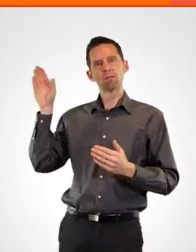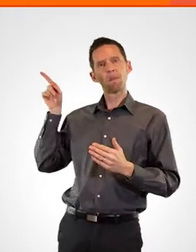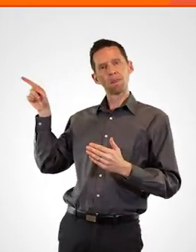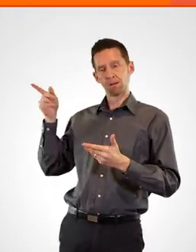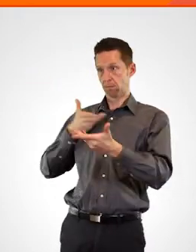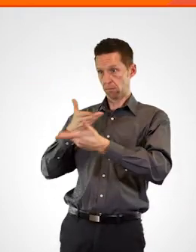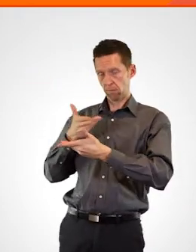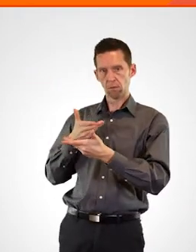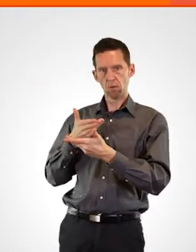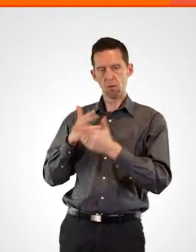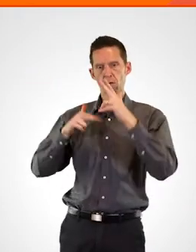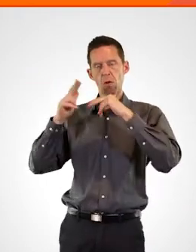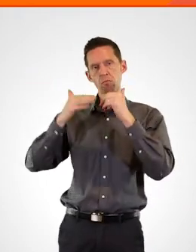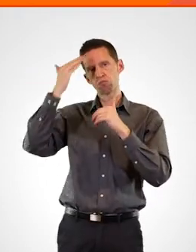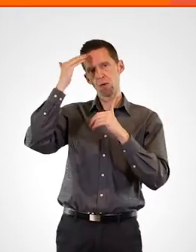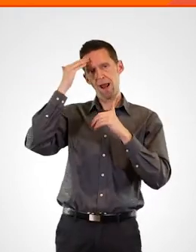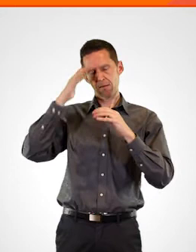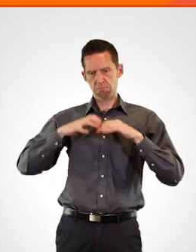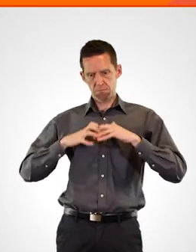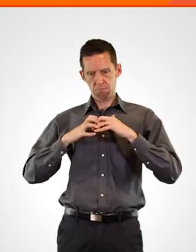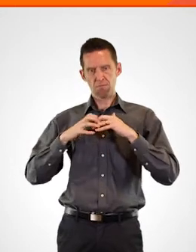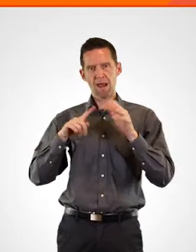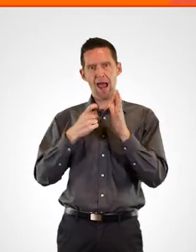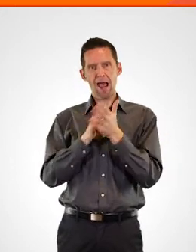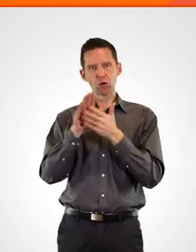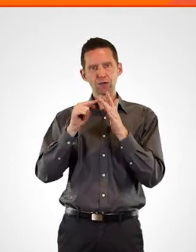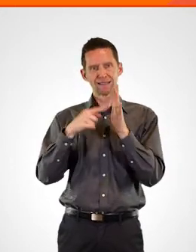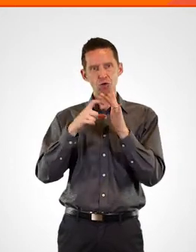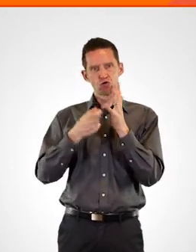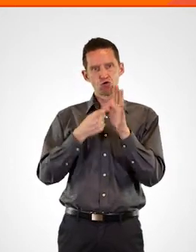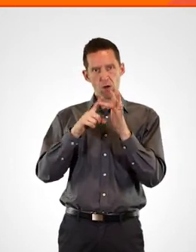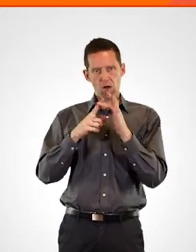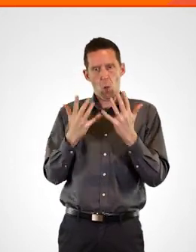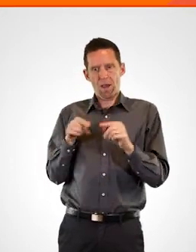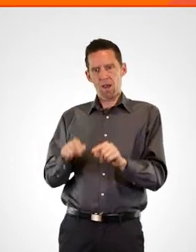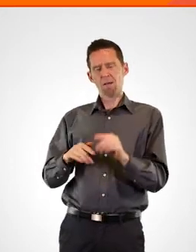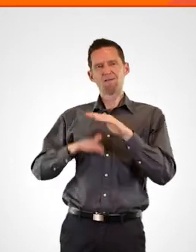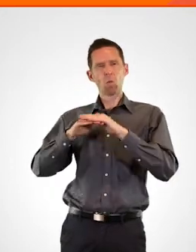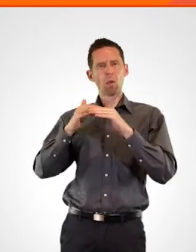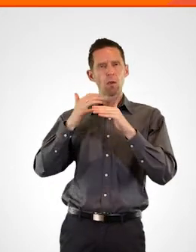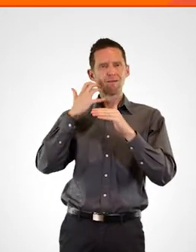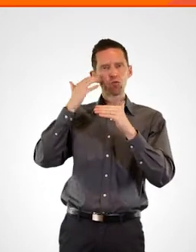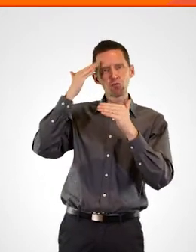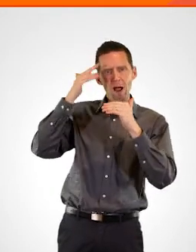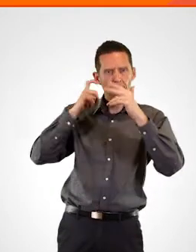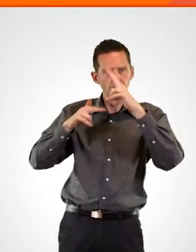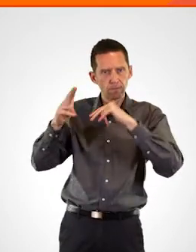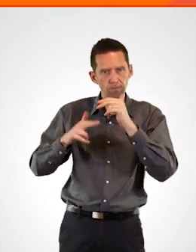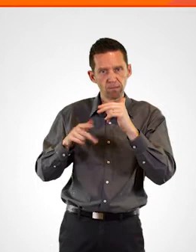This interaction forms the foundation of brain architecture upon which all future development will be built. It helps create neural connections